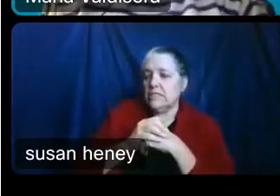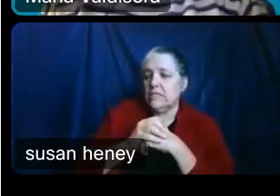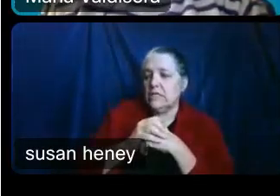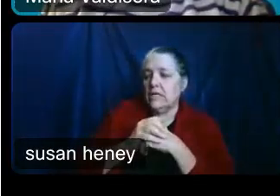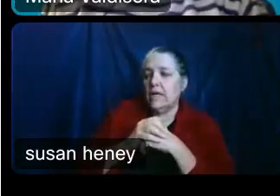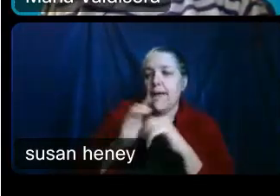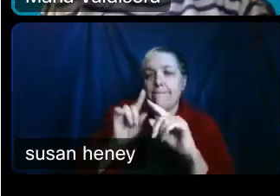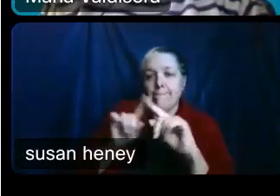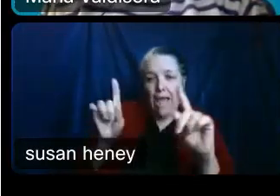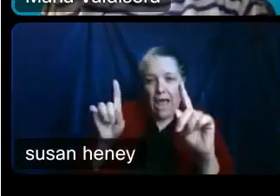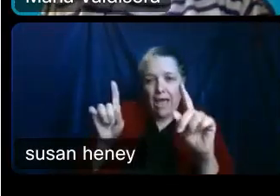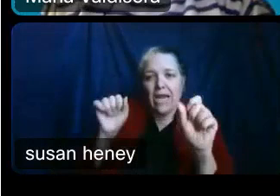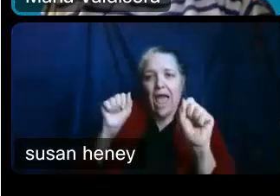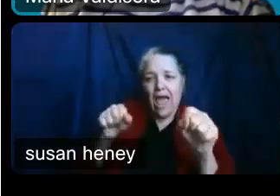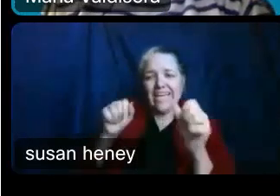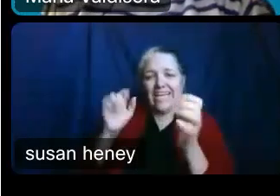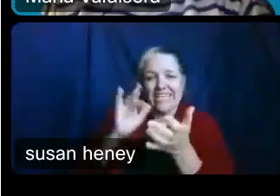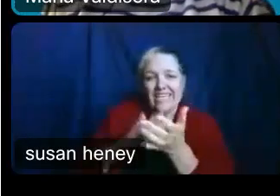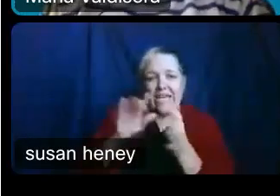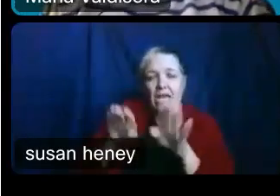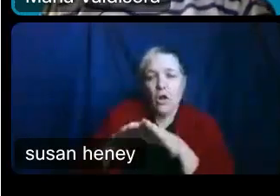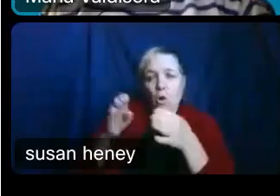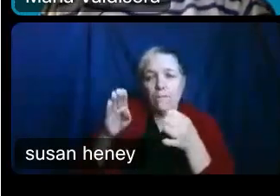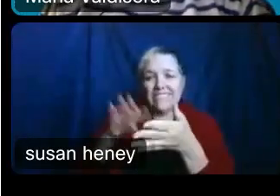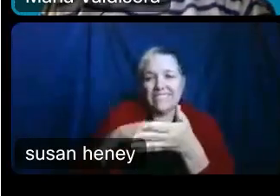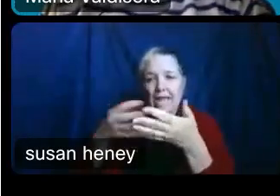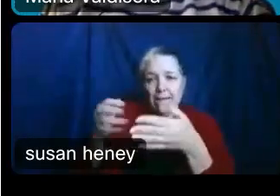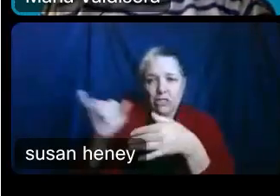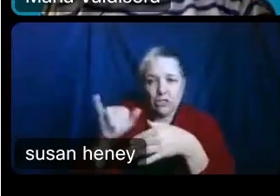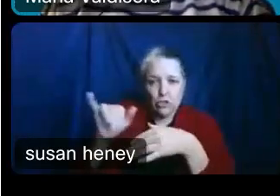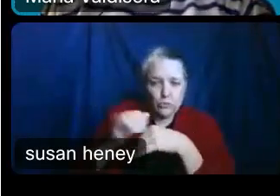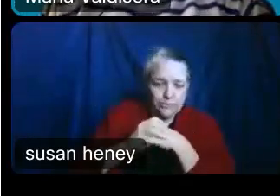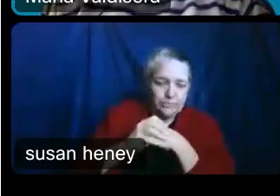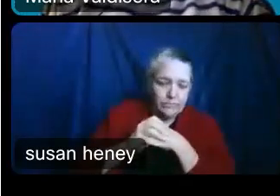But I can also click on the open the table button and that will usually load it. It does